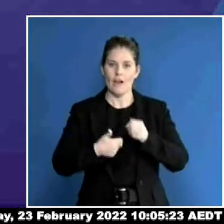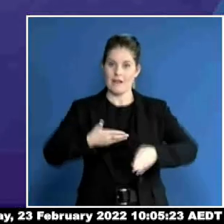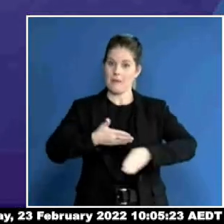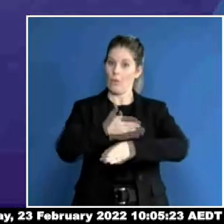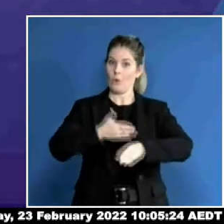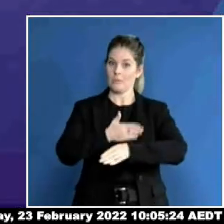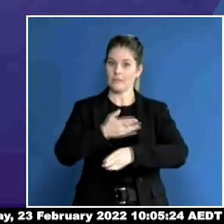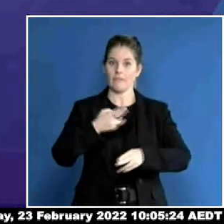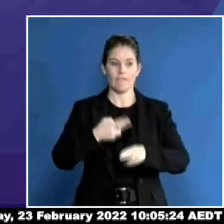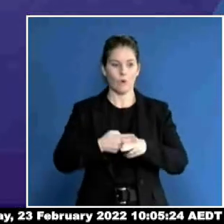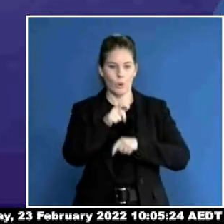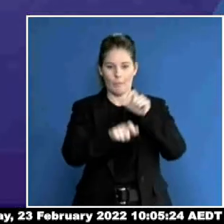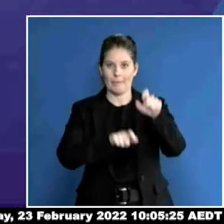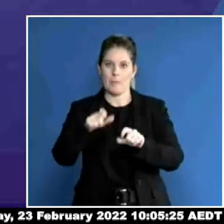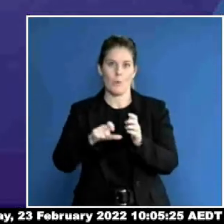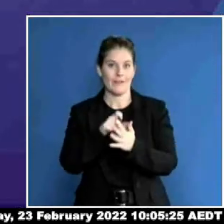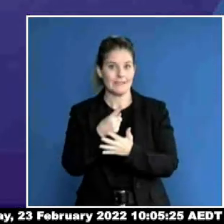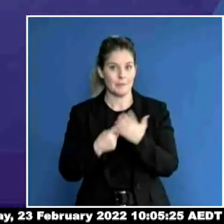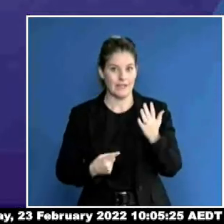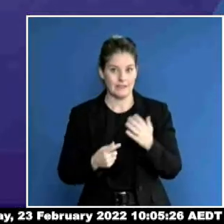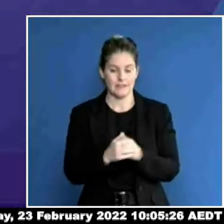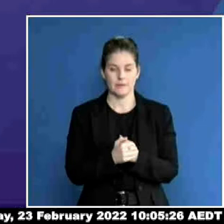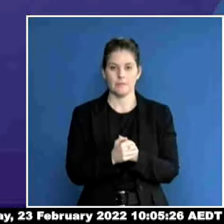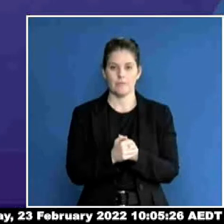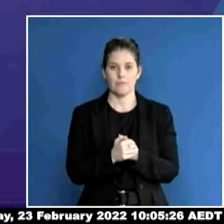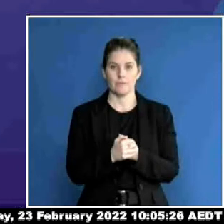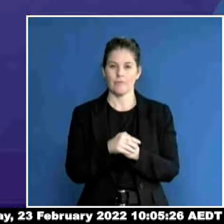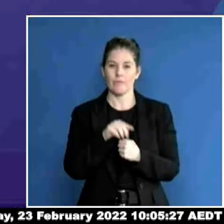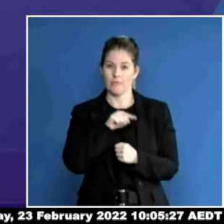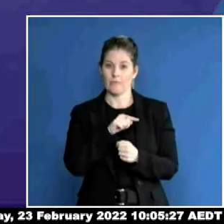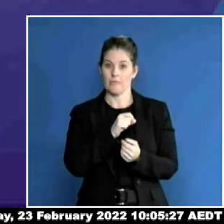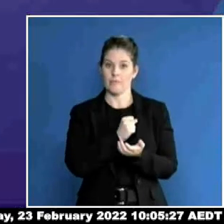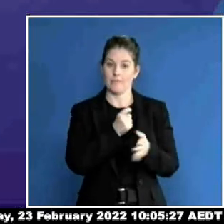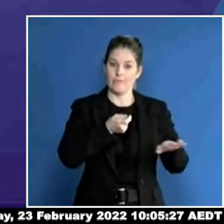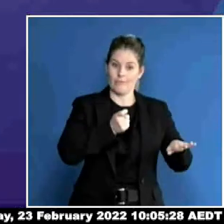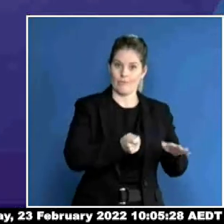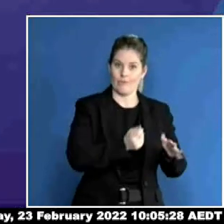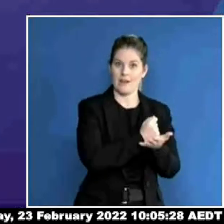Public hearing 9 was held from 7 to 11 December 2020.